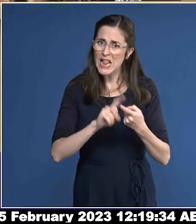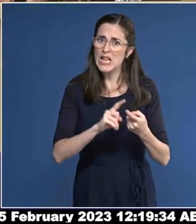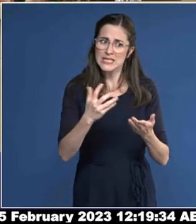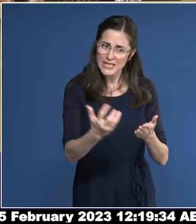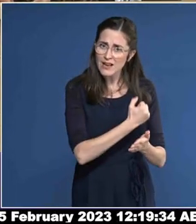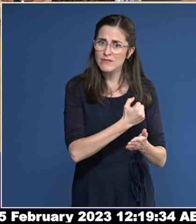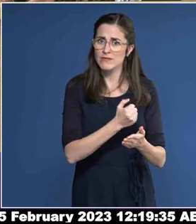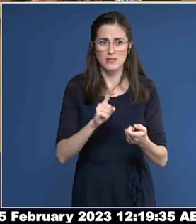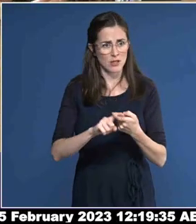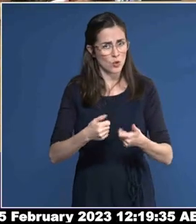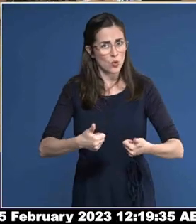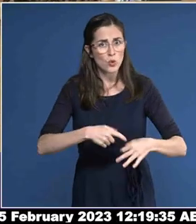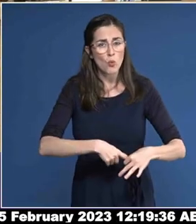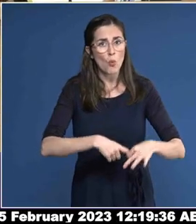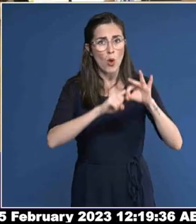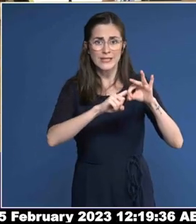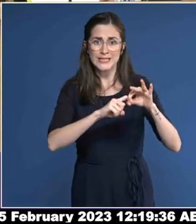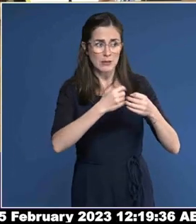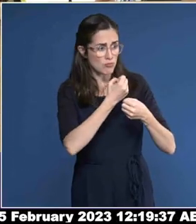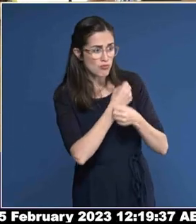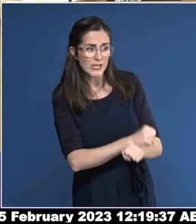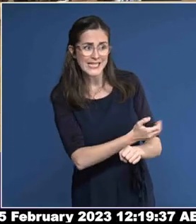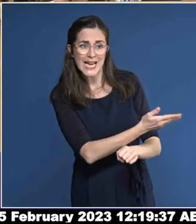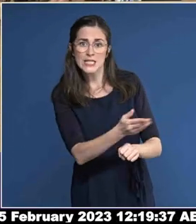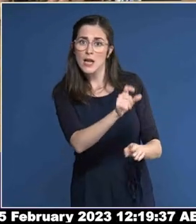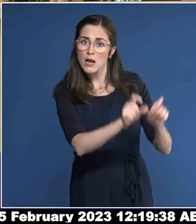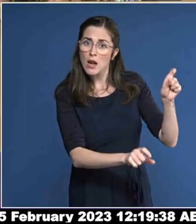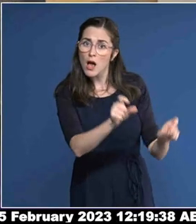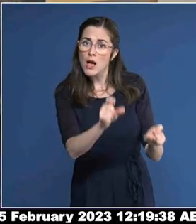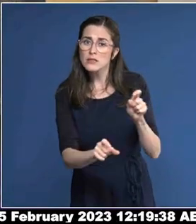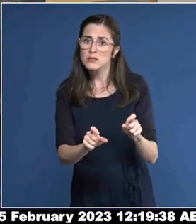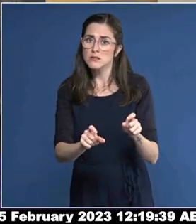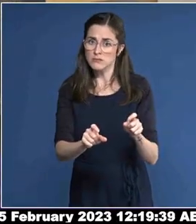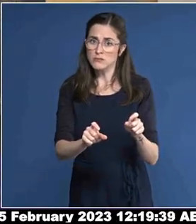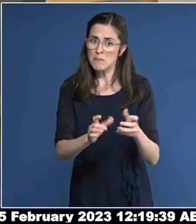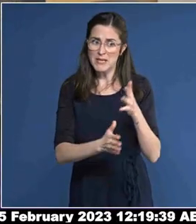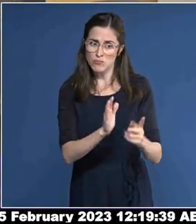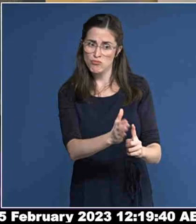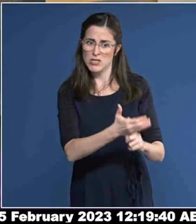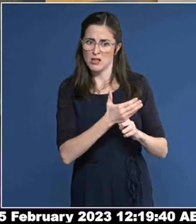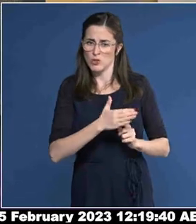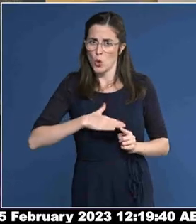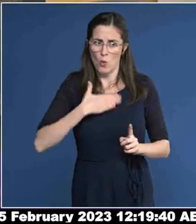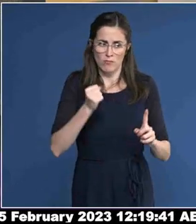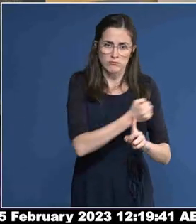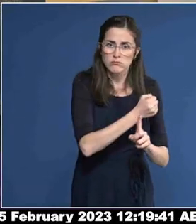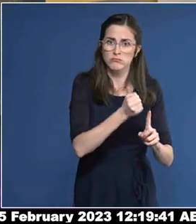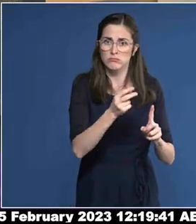safeguard against the risks of violence against and abuse or neglect or exploitation